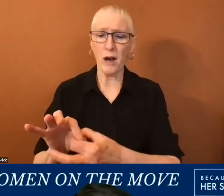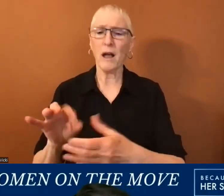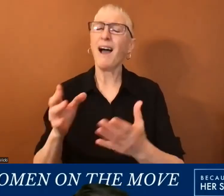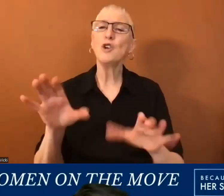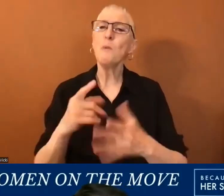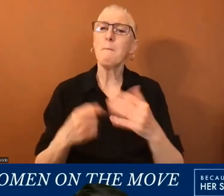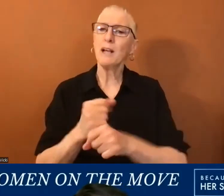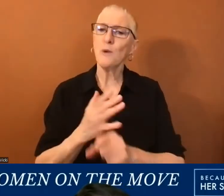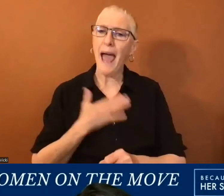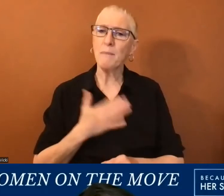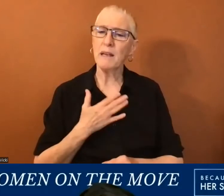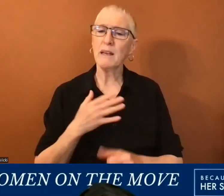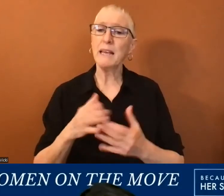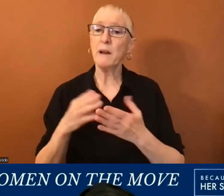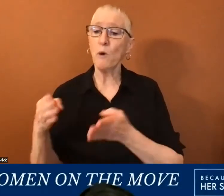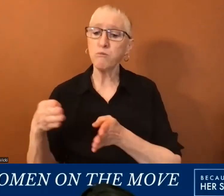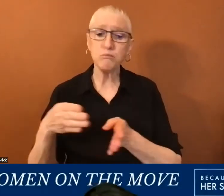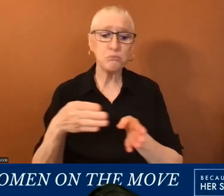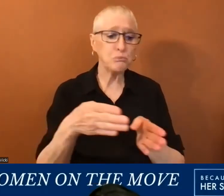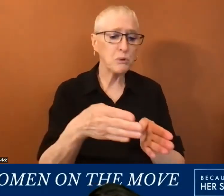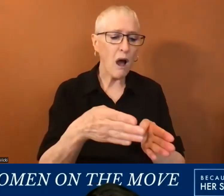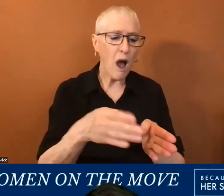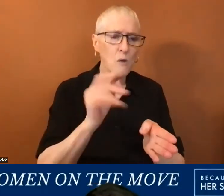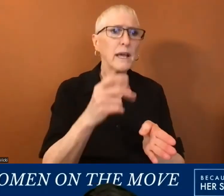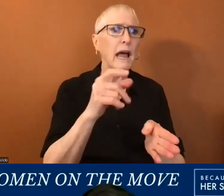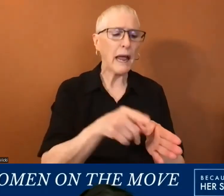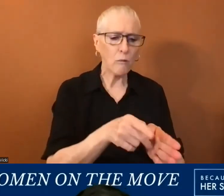even if you head down one road you can always kind of divert off of it and head down another path.